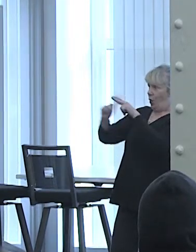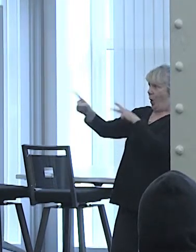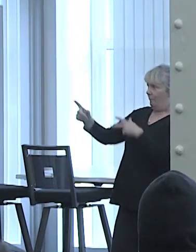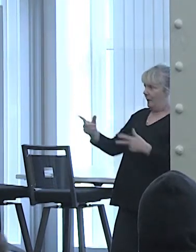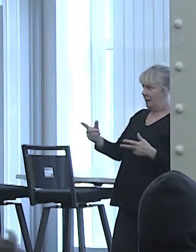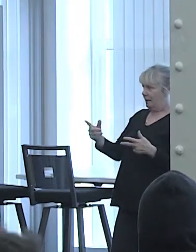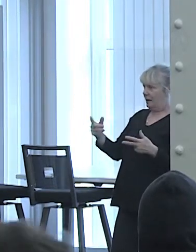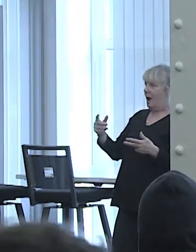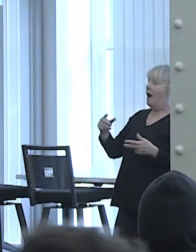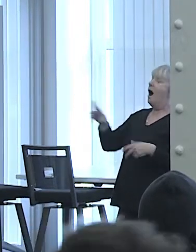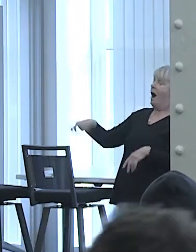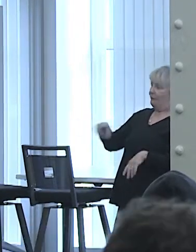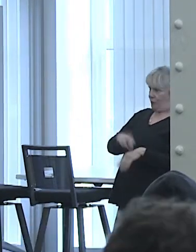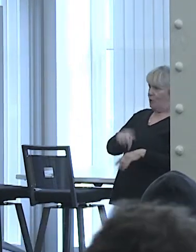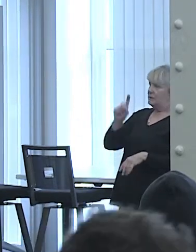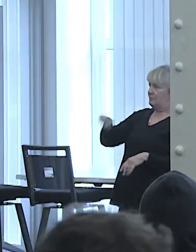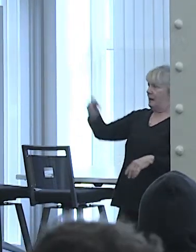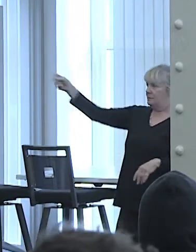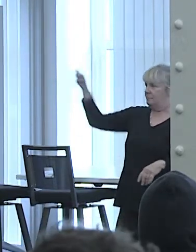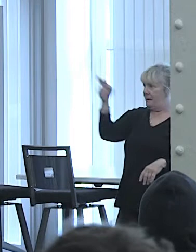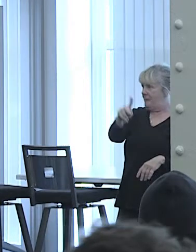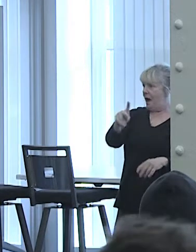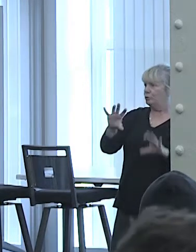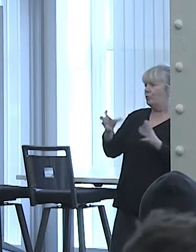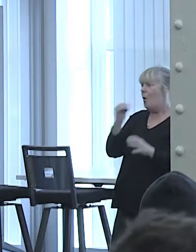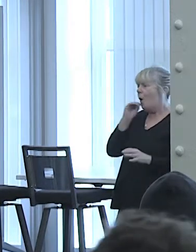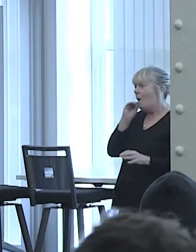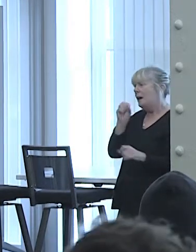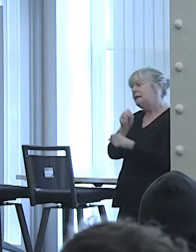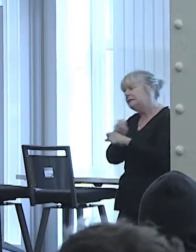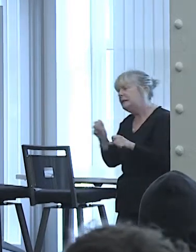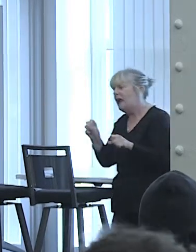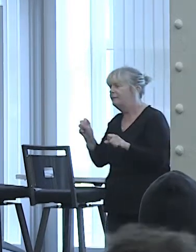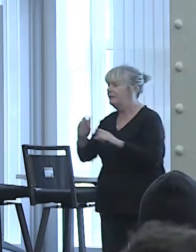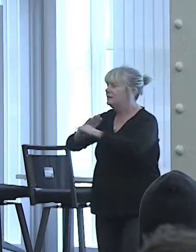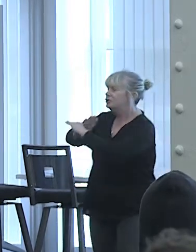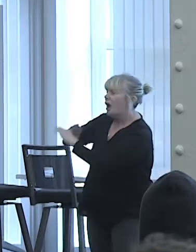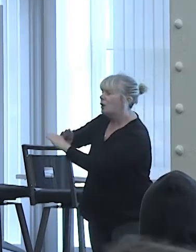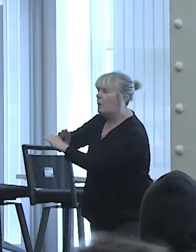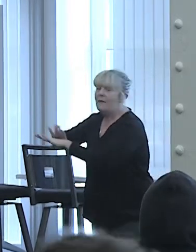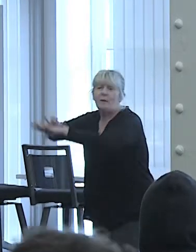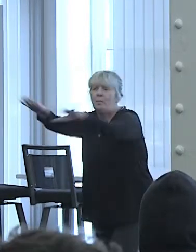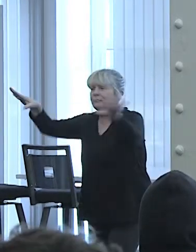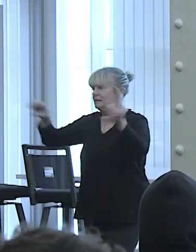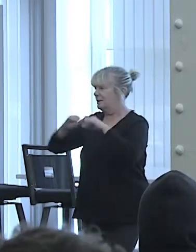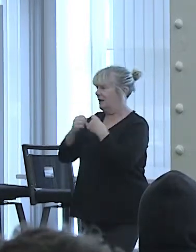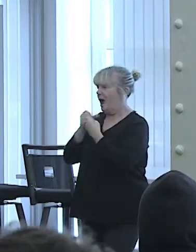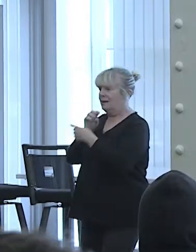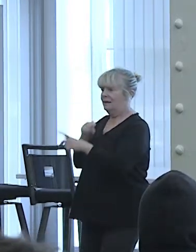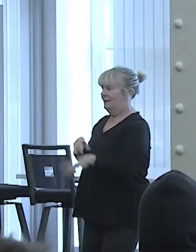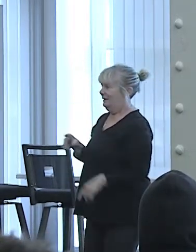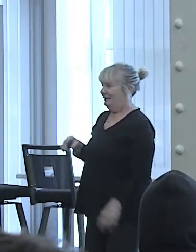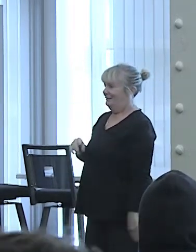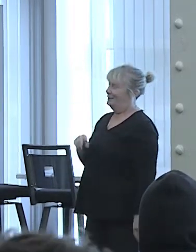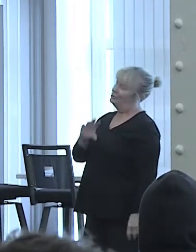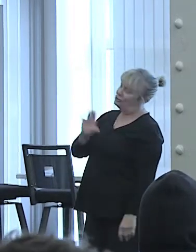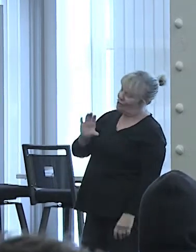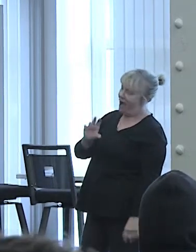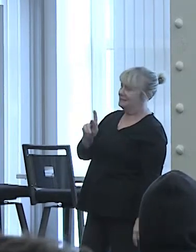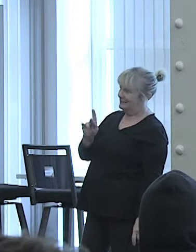returned to the group home where he belongs, safely shut away from the rest of society. Charles Kinsey went looking for him, found him